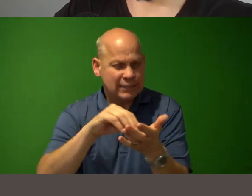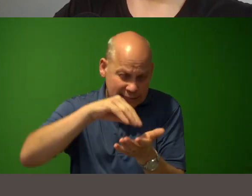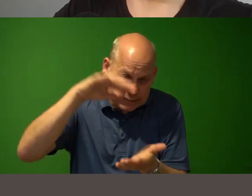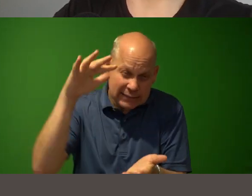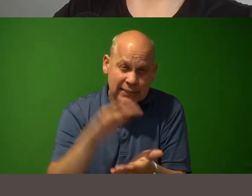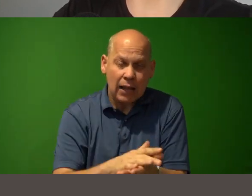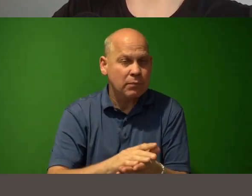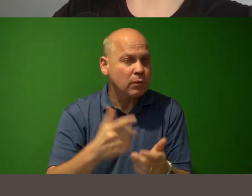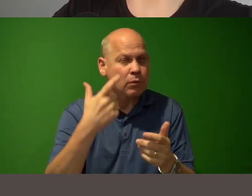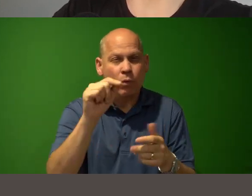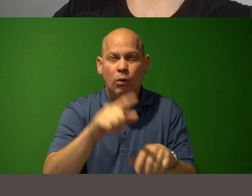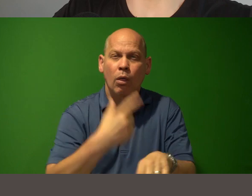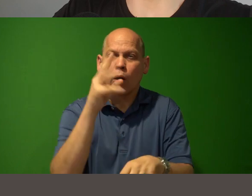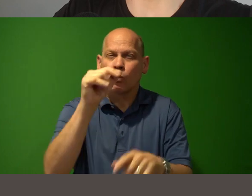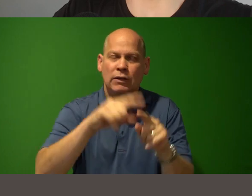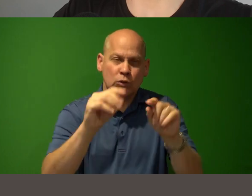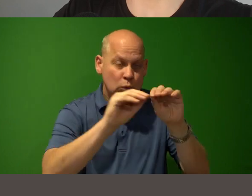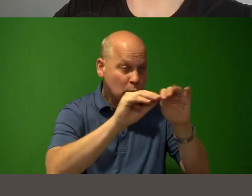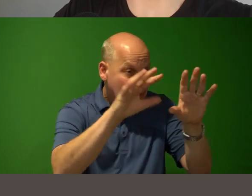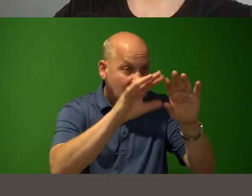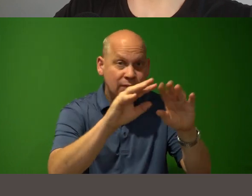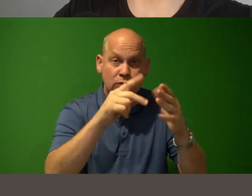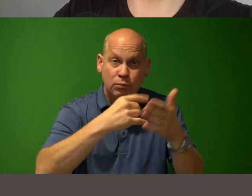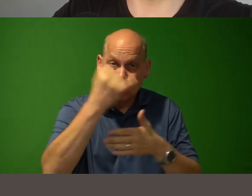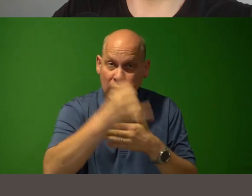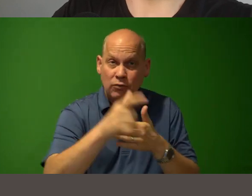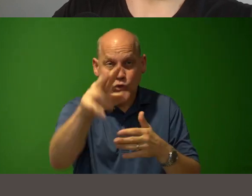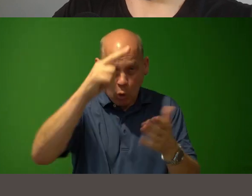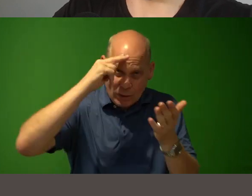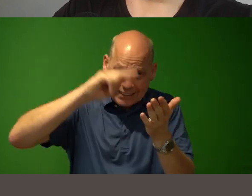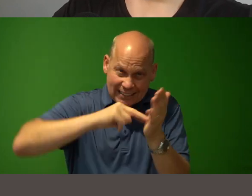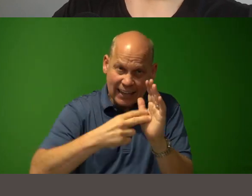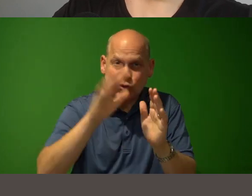Documentation goes a long way to clarify your project, your intent, and your goals.